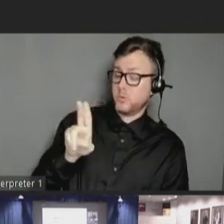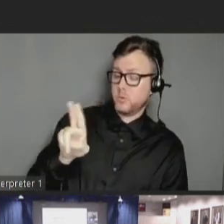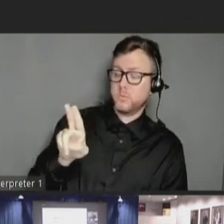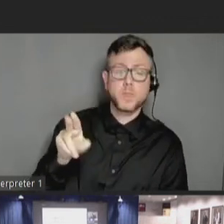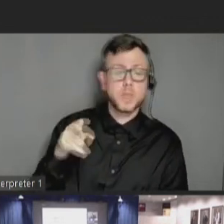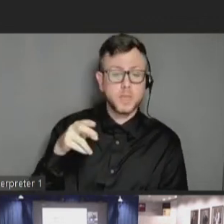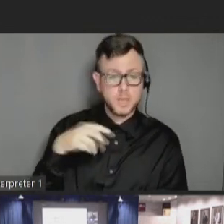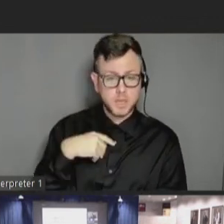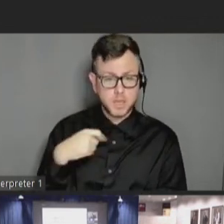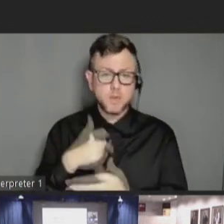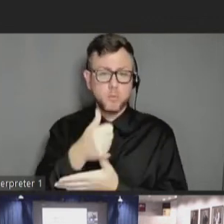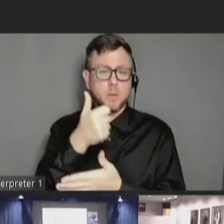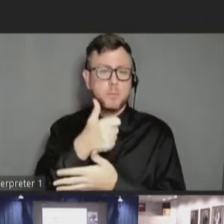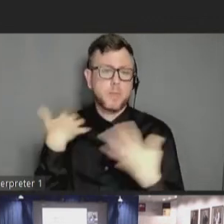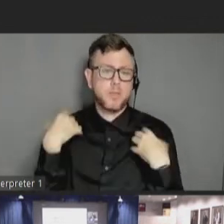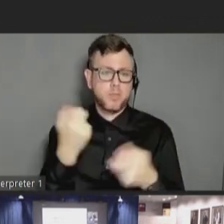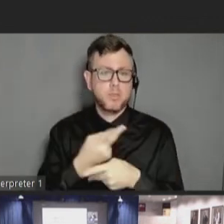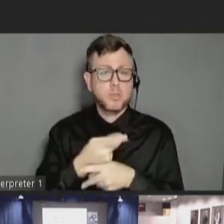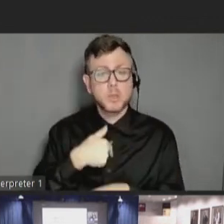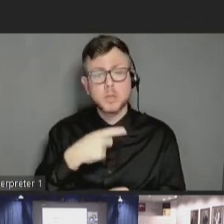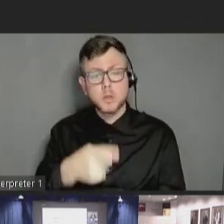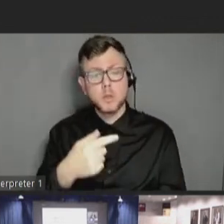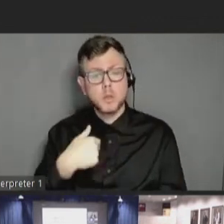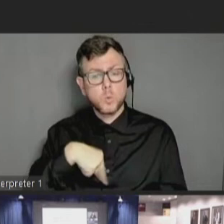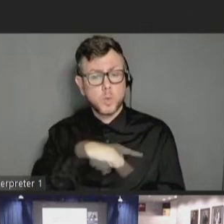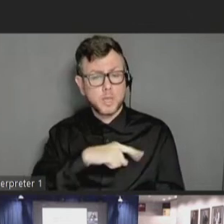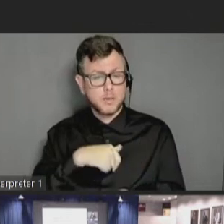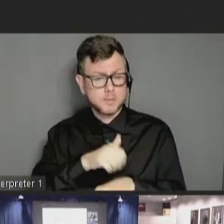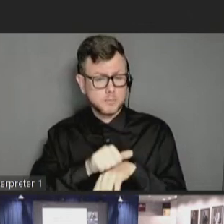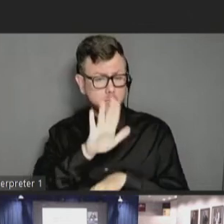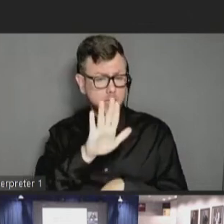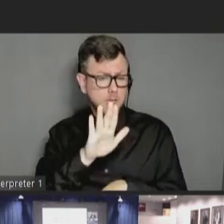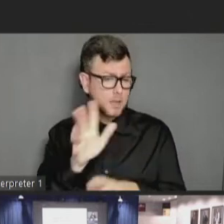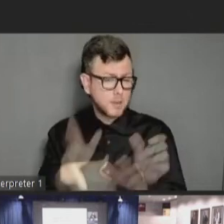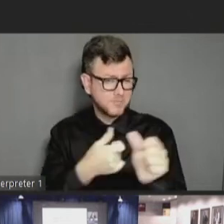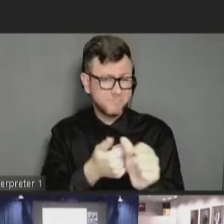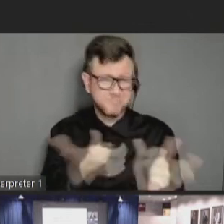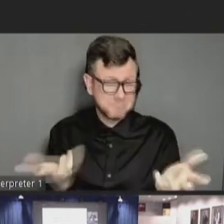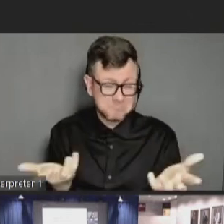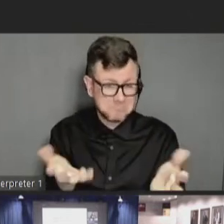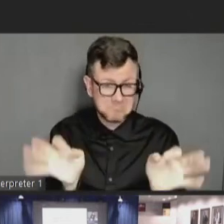Primary Healthcare. So, other than the submitted updates, I don't really have anything more to add.